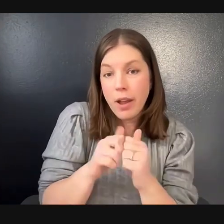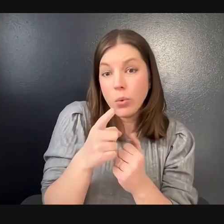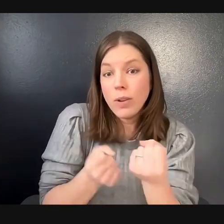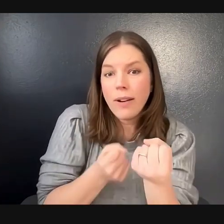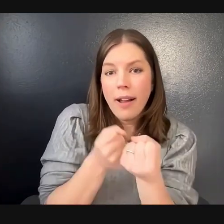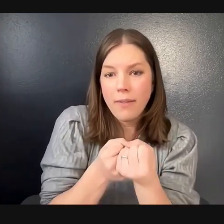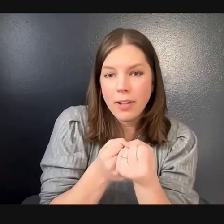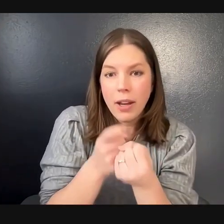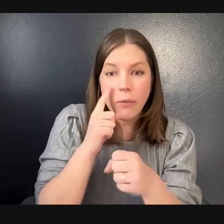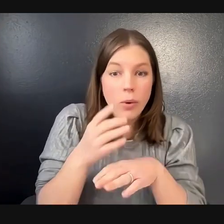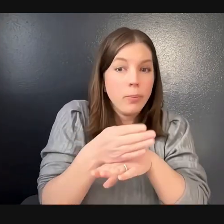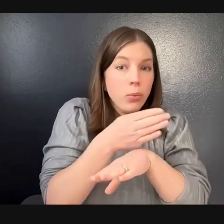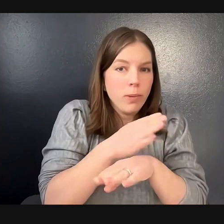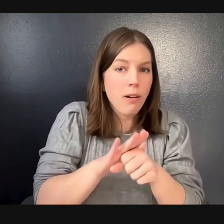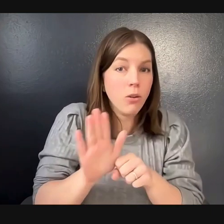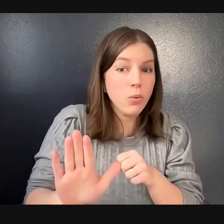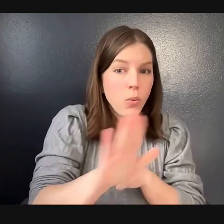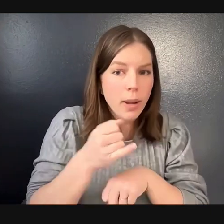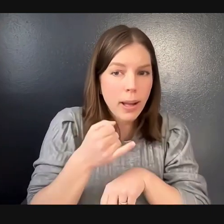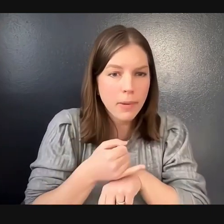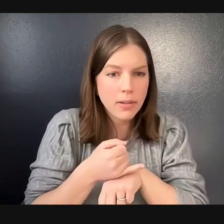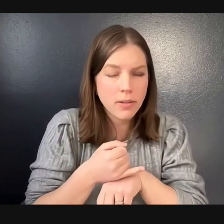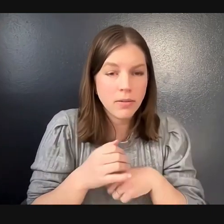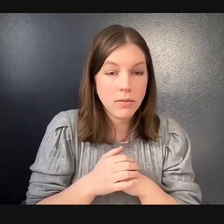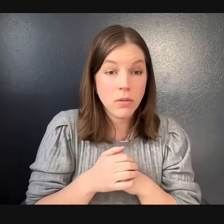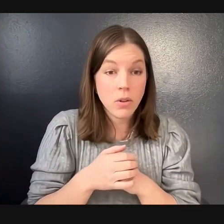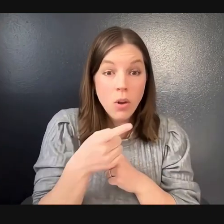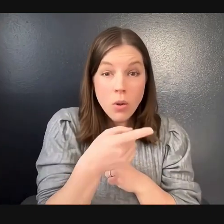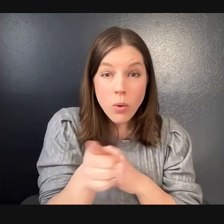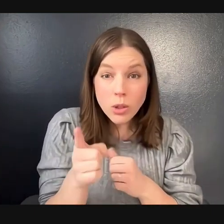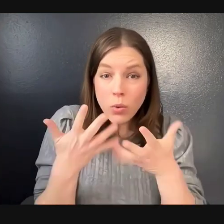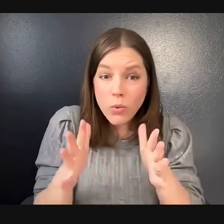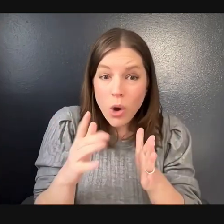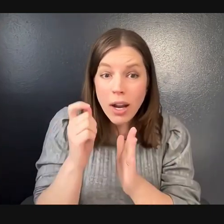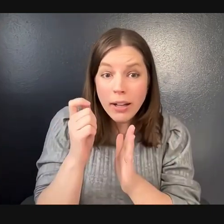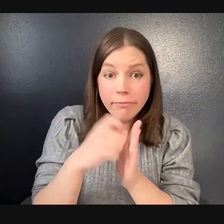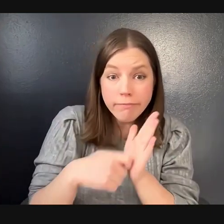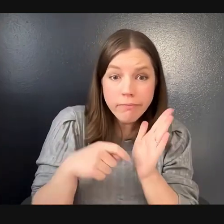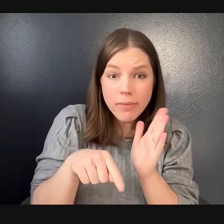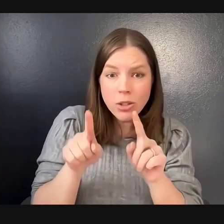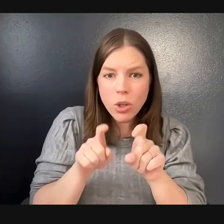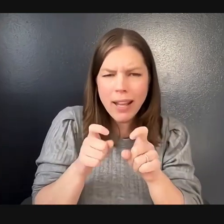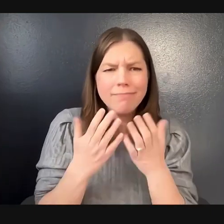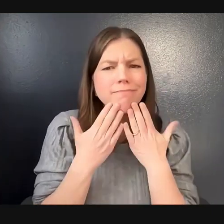some strategies on how you can advocate for improvement on your campus. Those of you who have already completed this survey,